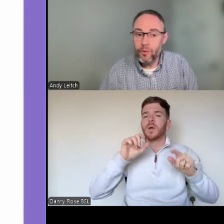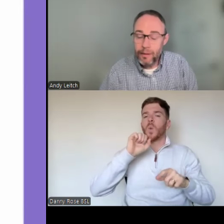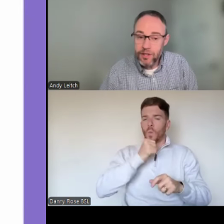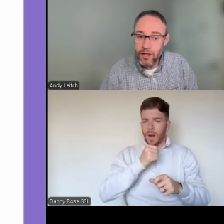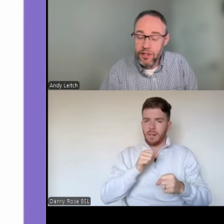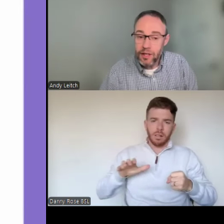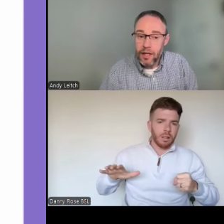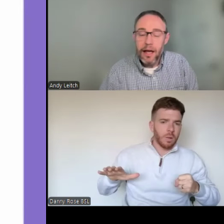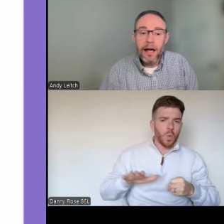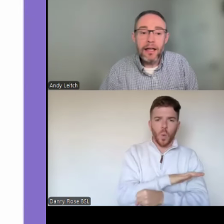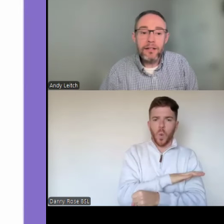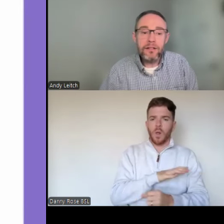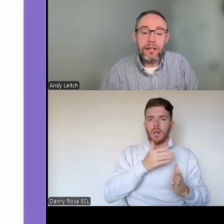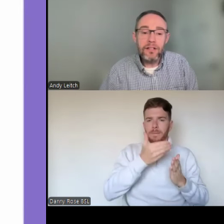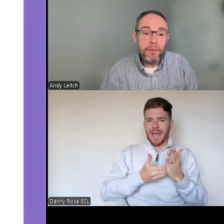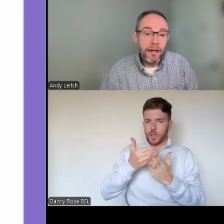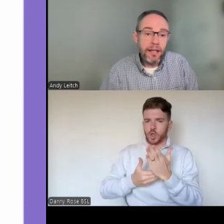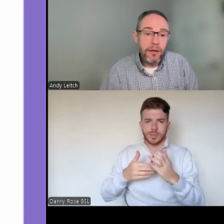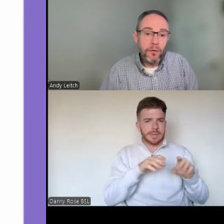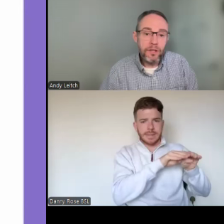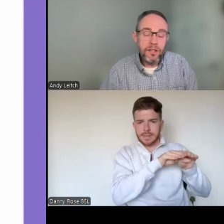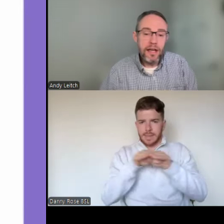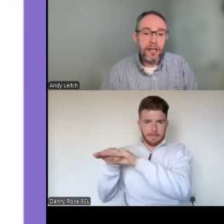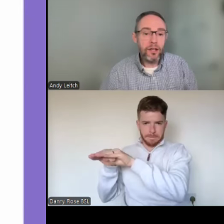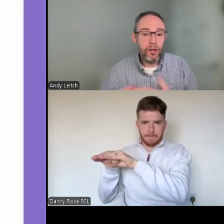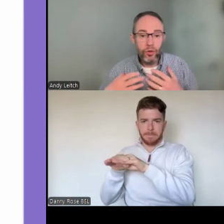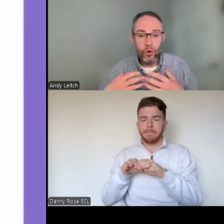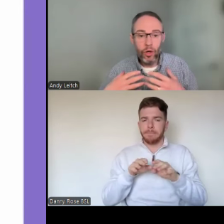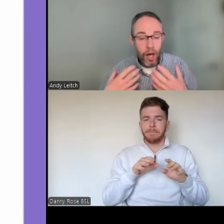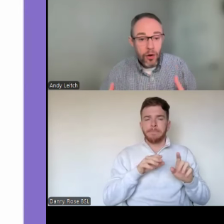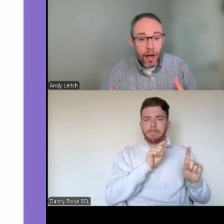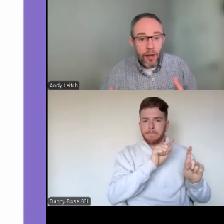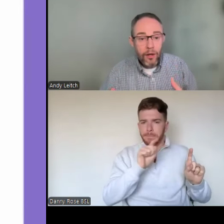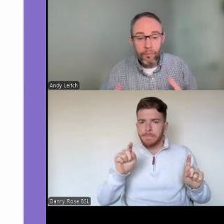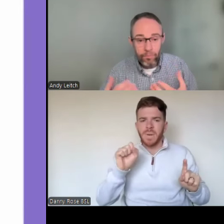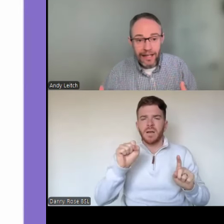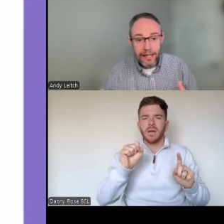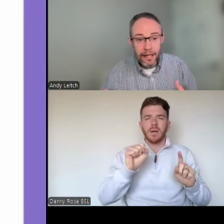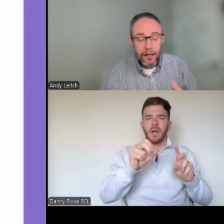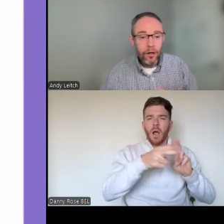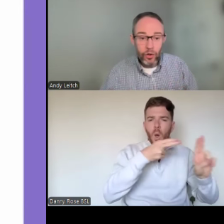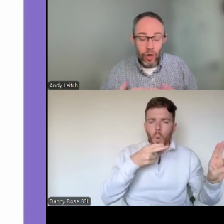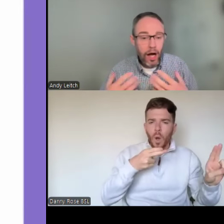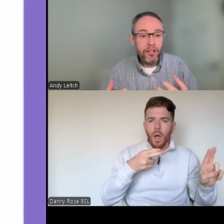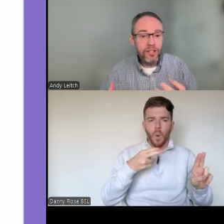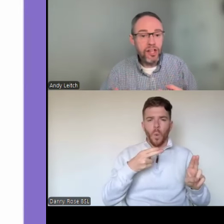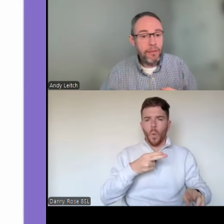of the website, and typically, it will contain your logo, your branding, or your artist name,